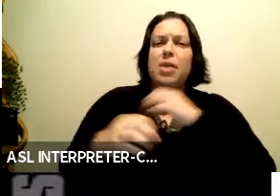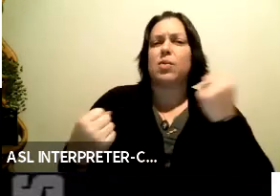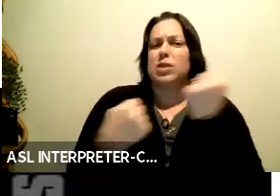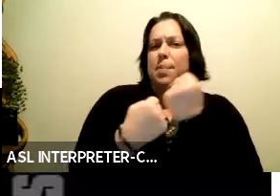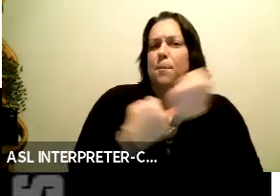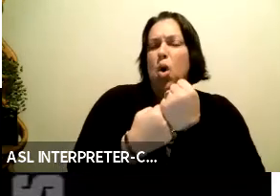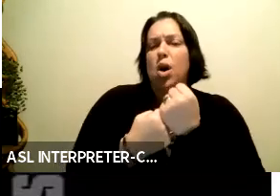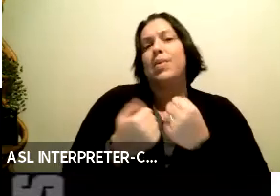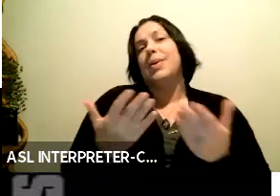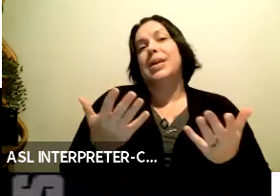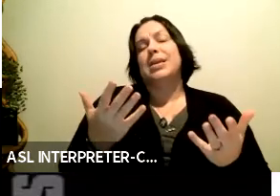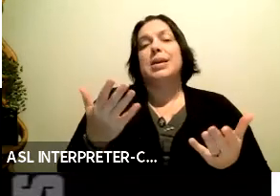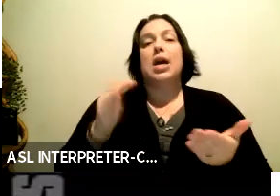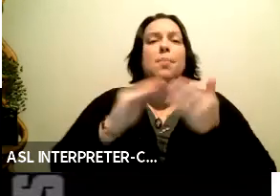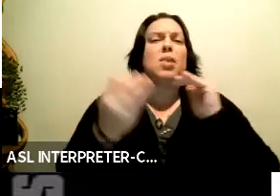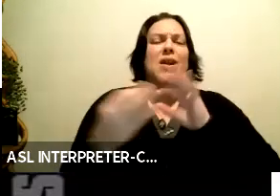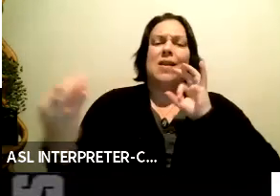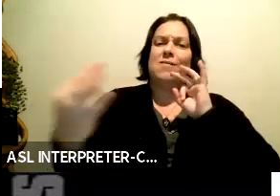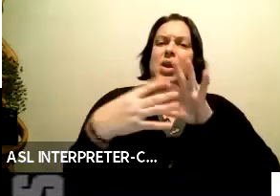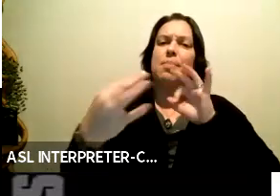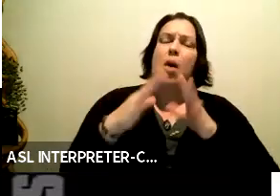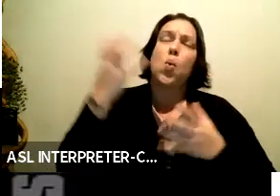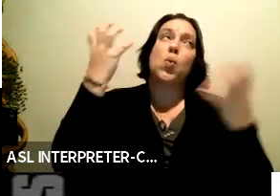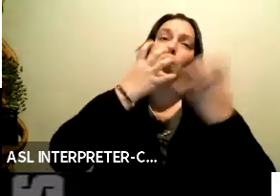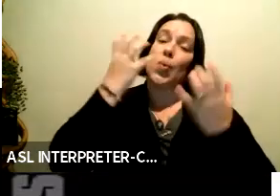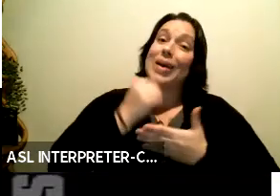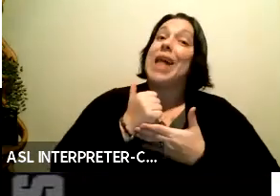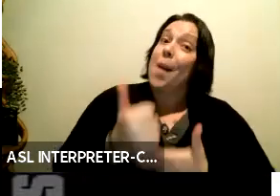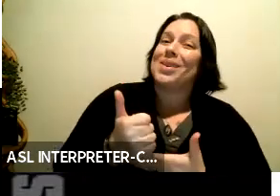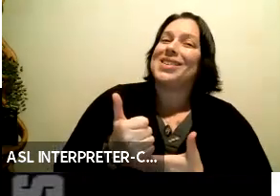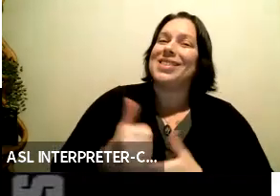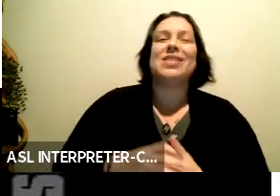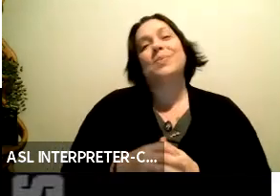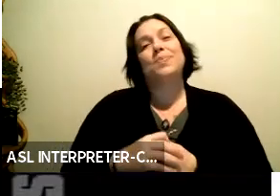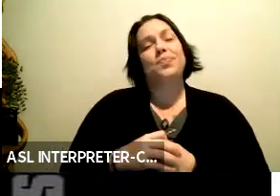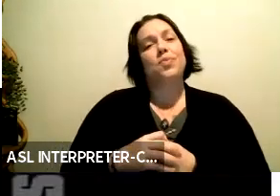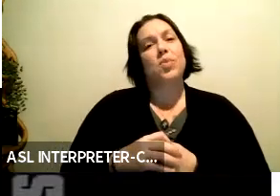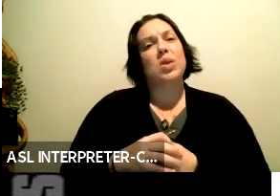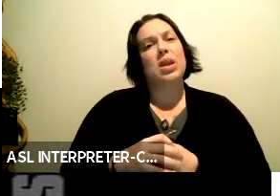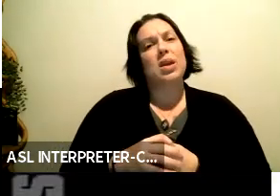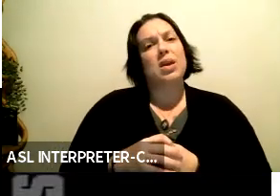community feedback has been really helpful. We have public facing resources addressing access